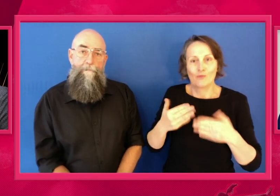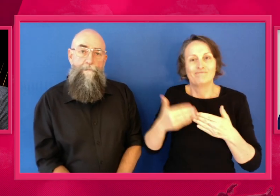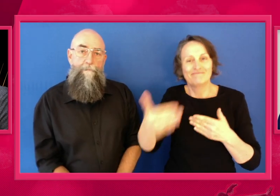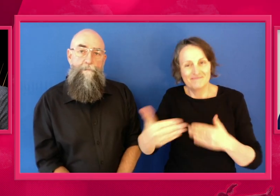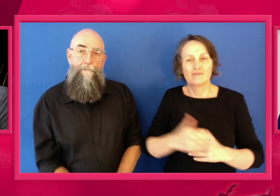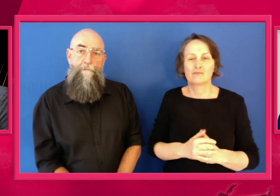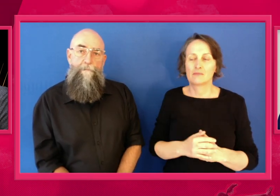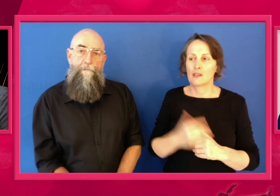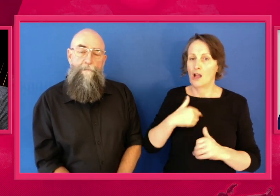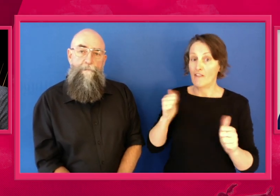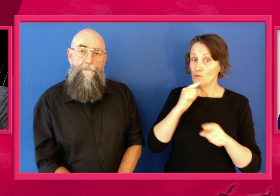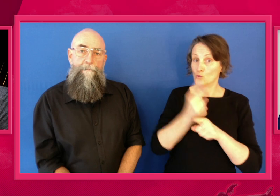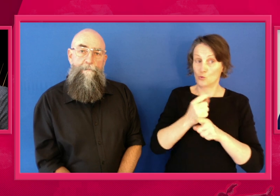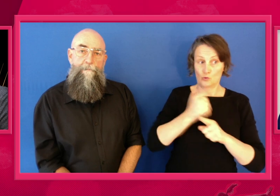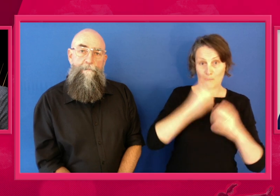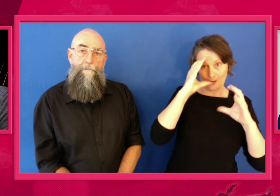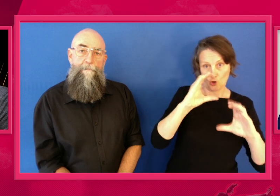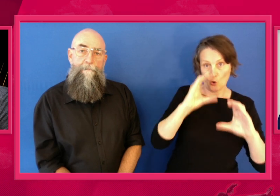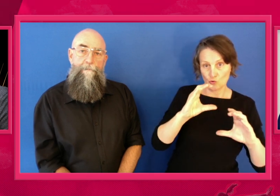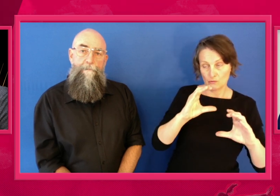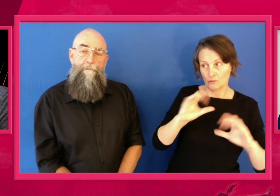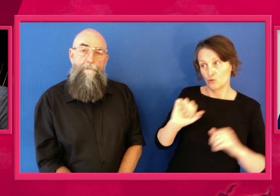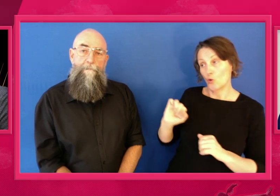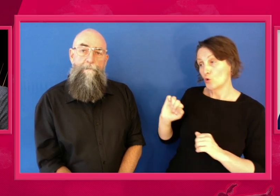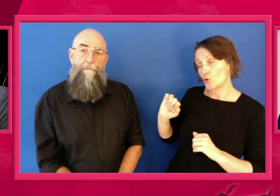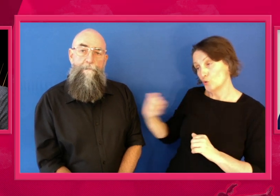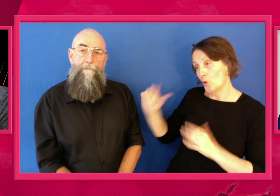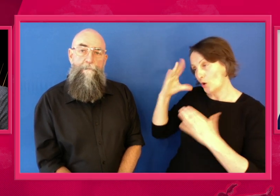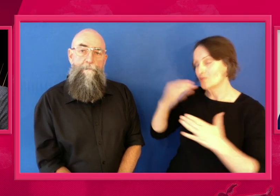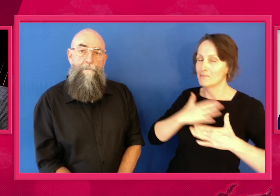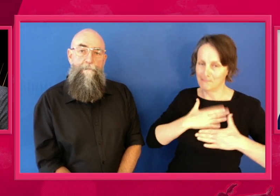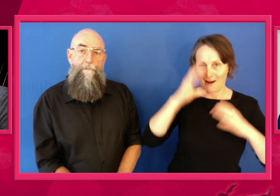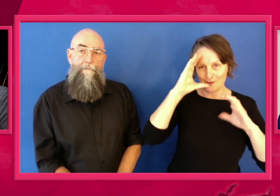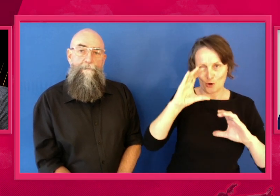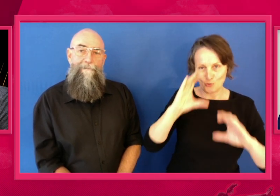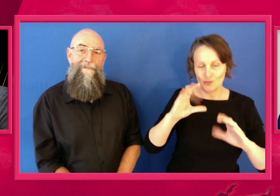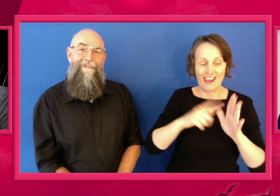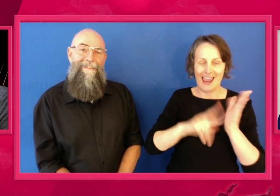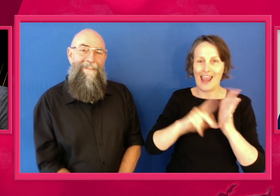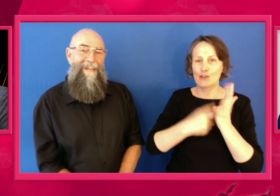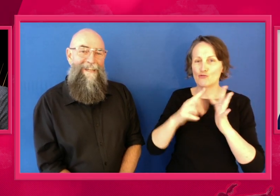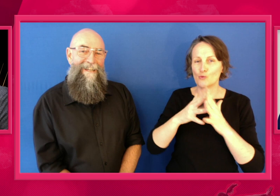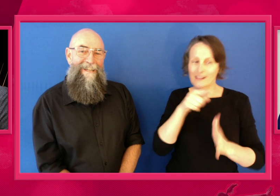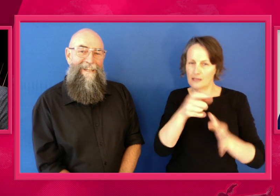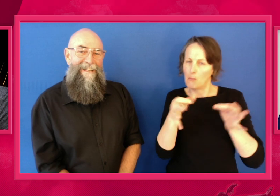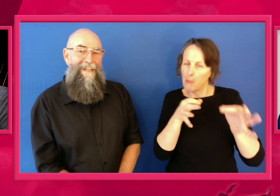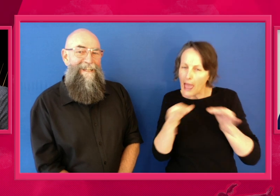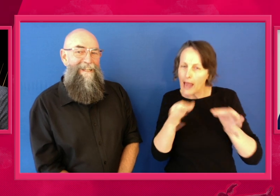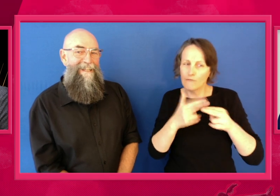to Andrew Dawes yesterday and I know he's got some plans for things coming up. And hopefully,